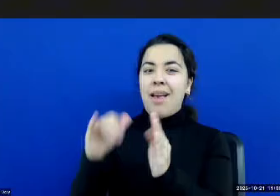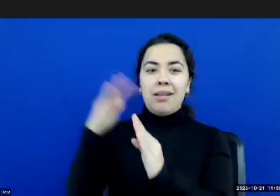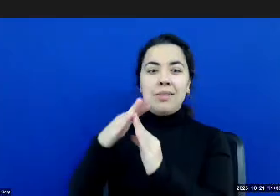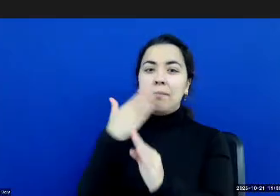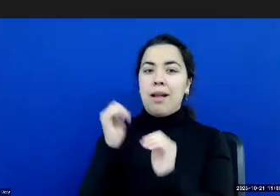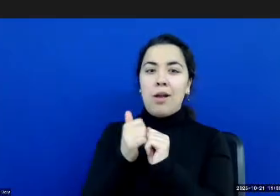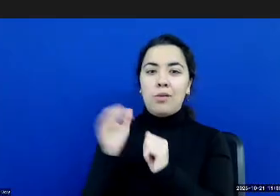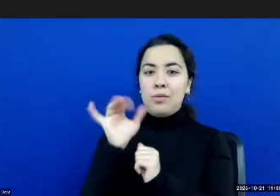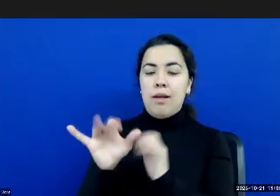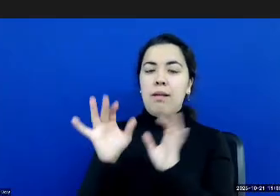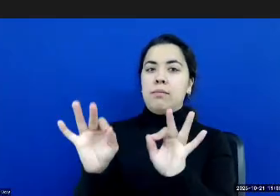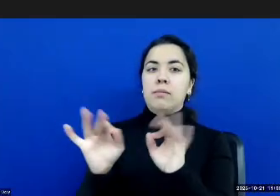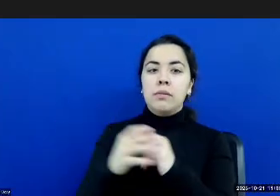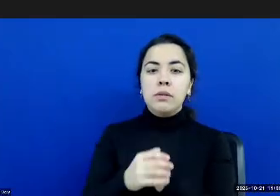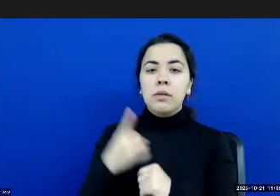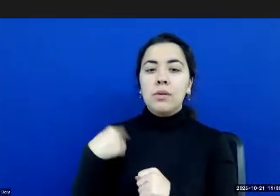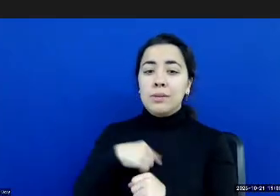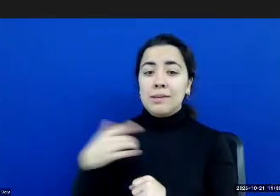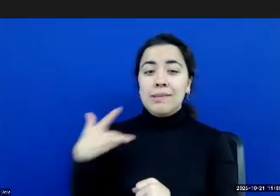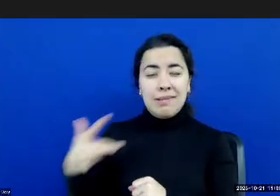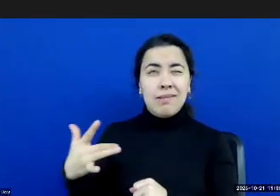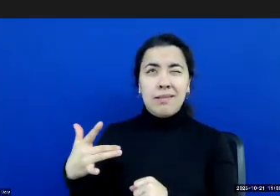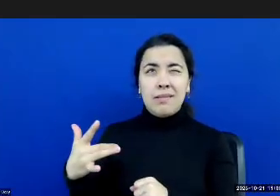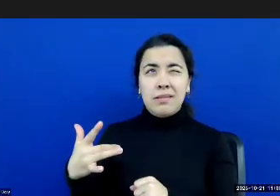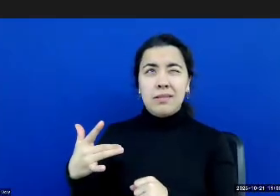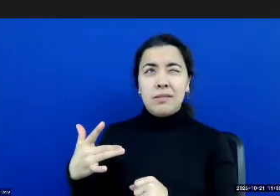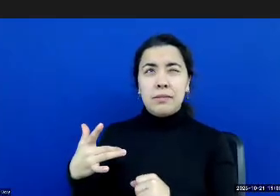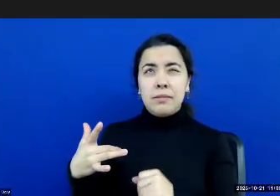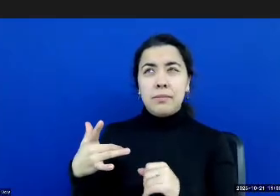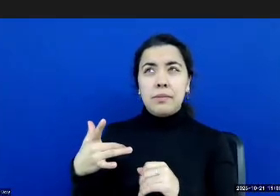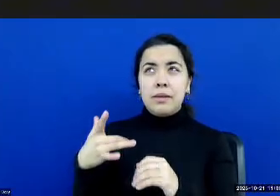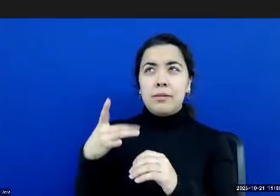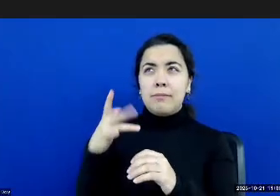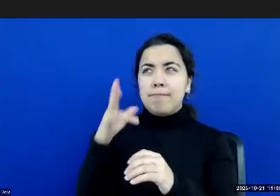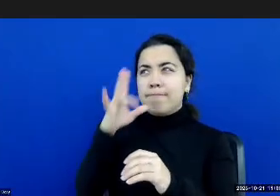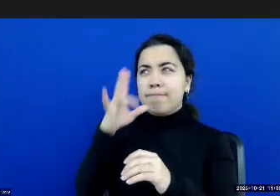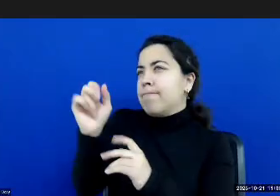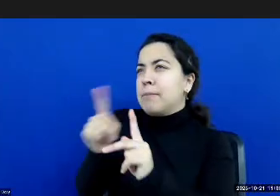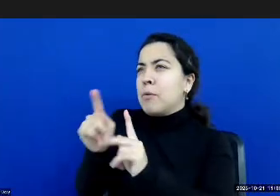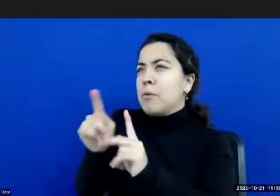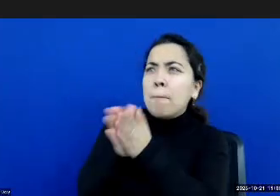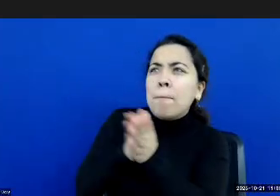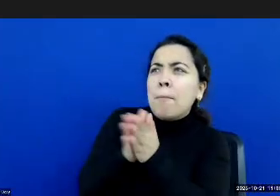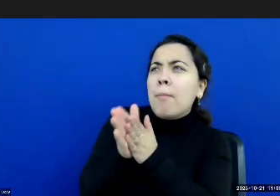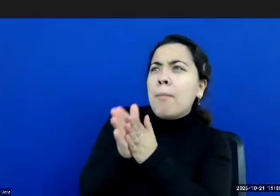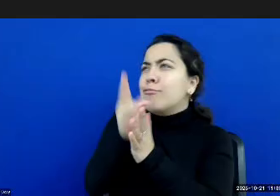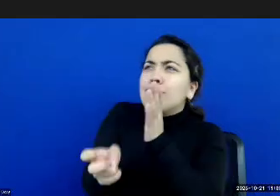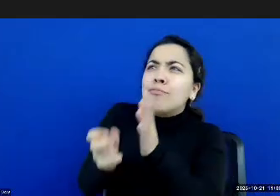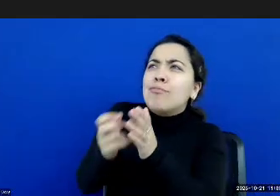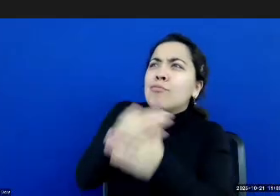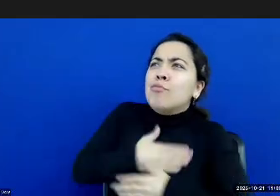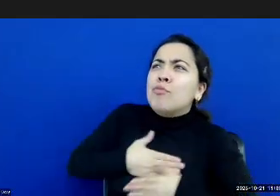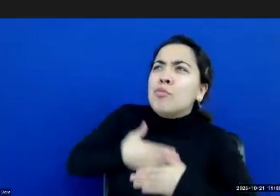Kathleen DeForest: is really the best way to do it. And again, we tend to be… we tend to be drawn to people who are passionate about what they do.